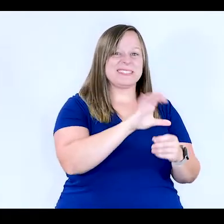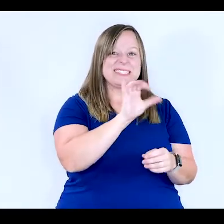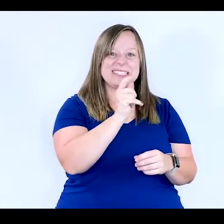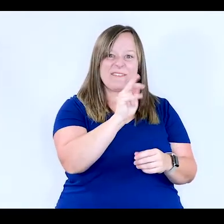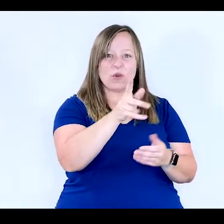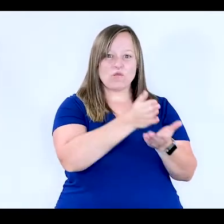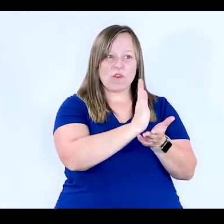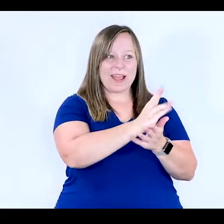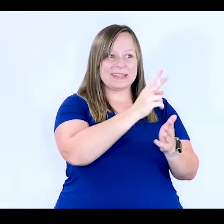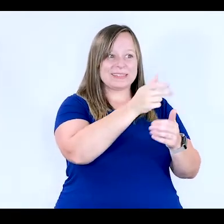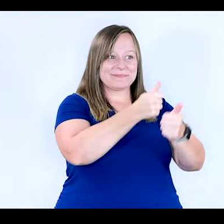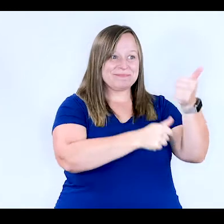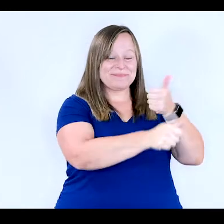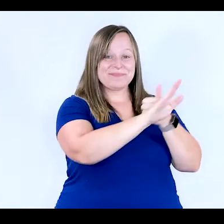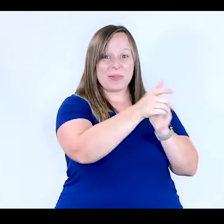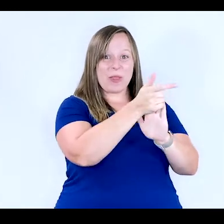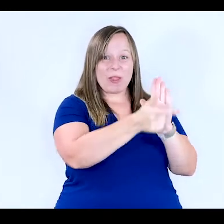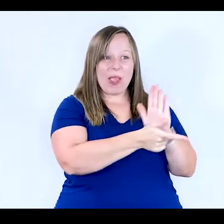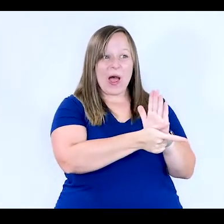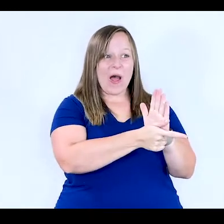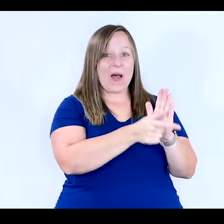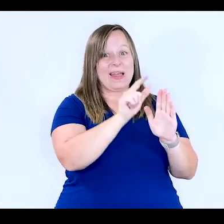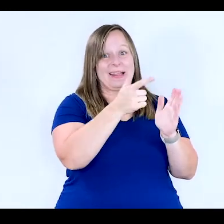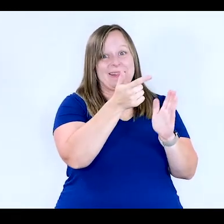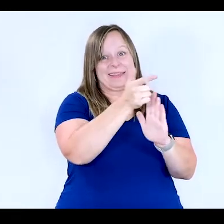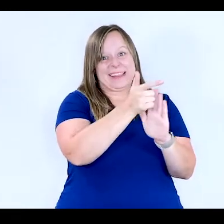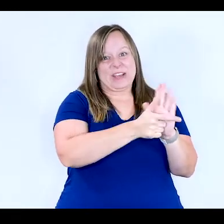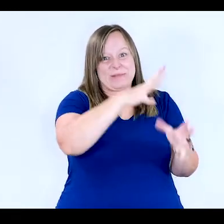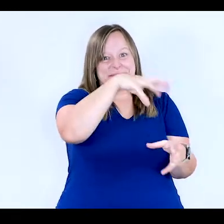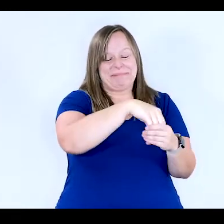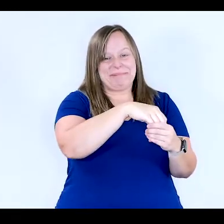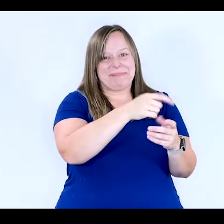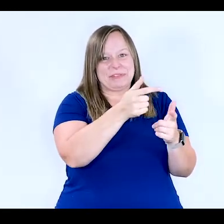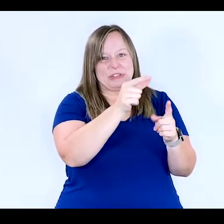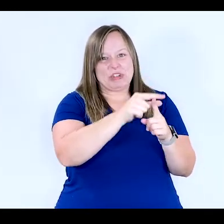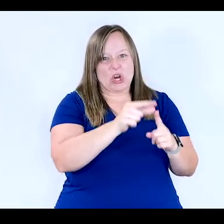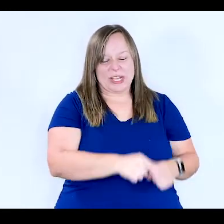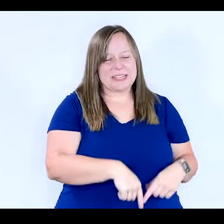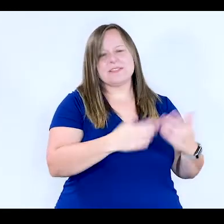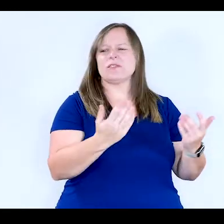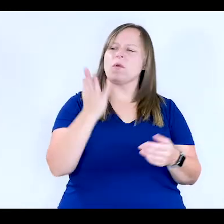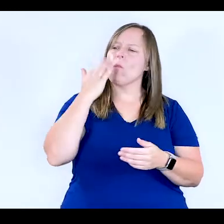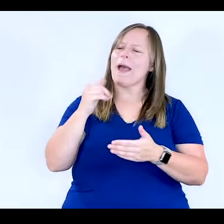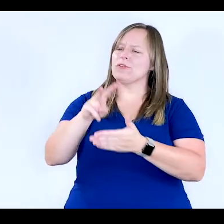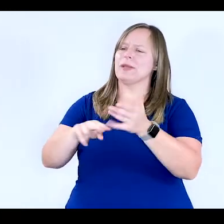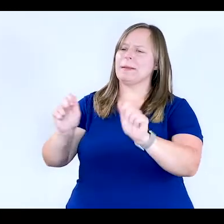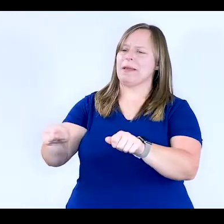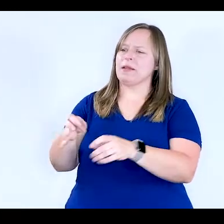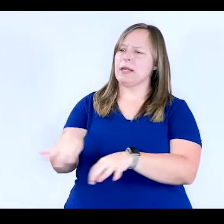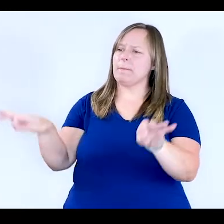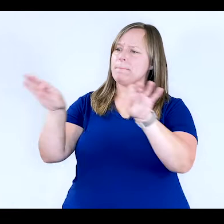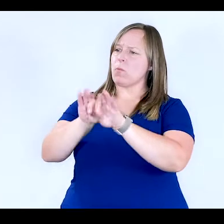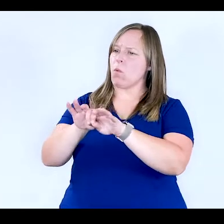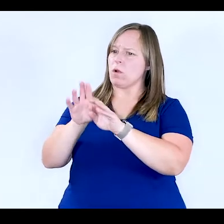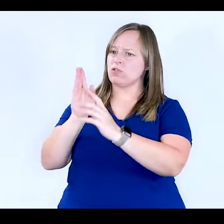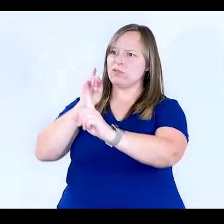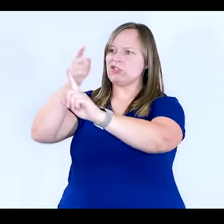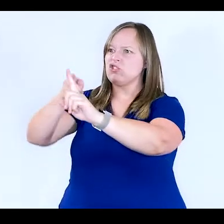civil rights that are derived under the law come with legal jargon themselves. K: And why is readability so important to achieve?